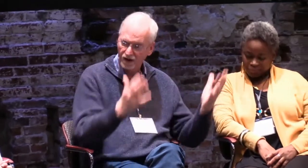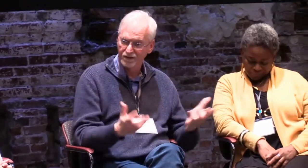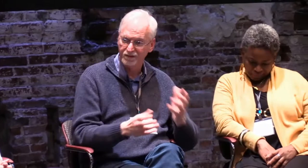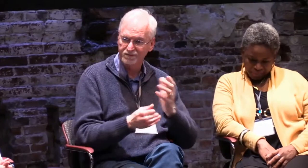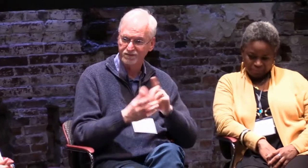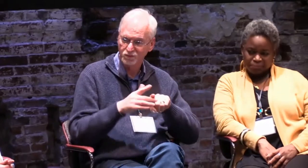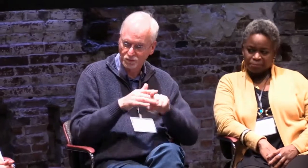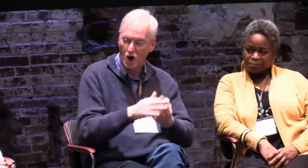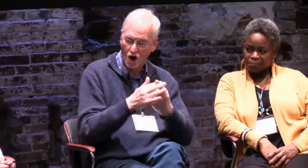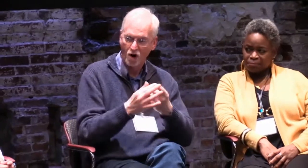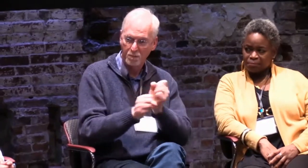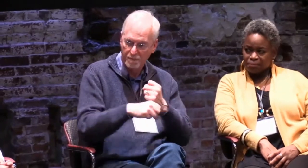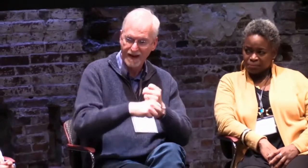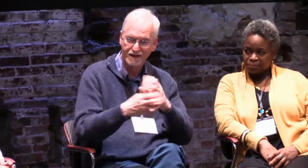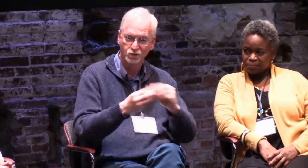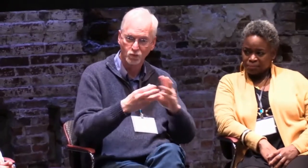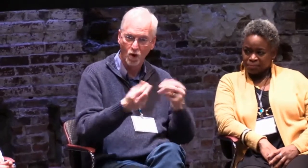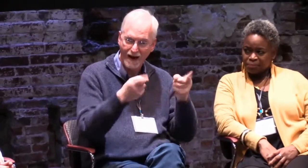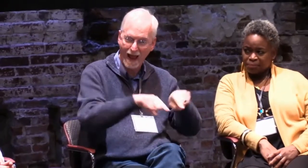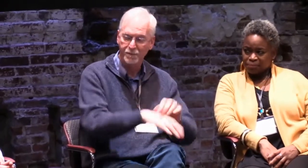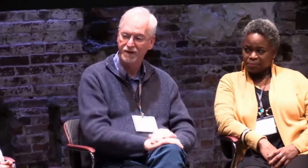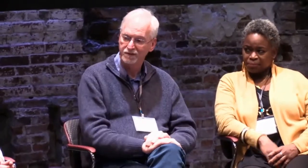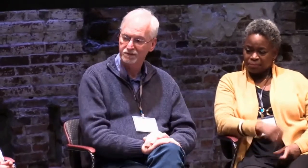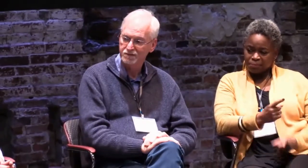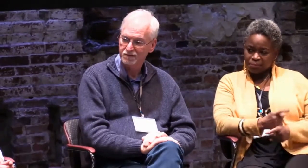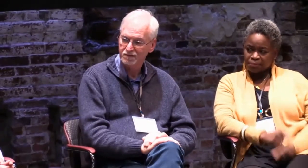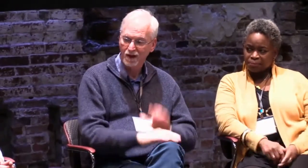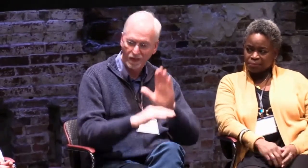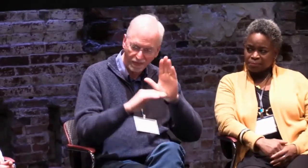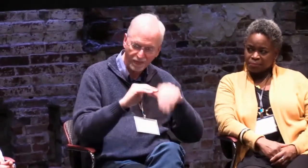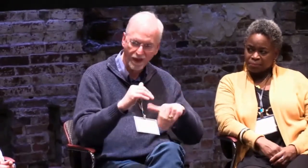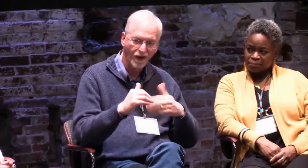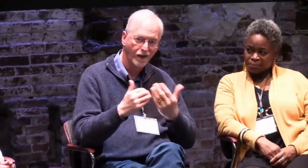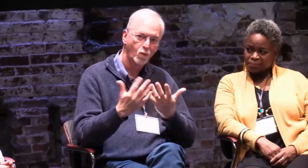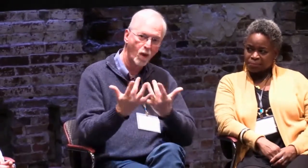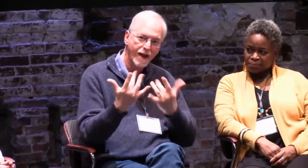So let's get on with it. I mean, the stories are right here in front of us, among us.